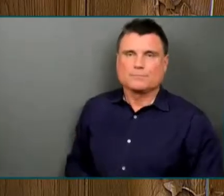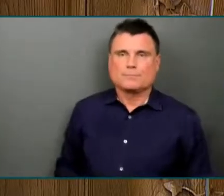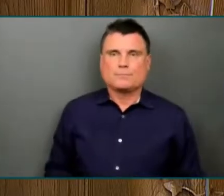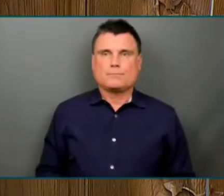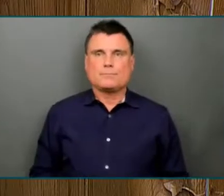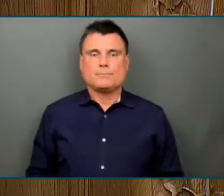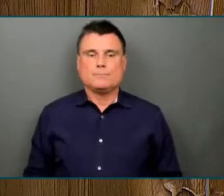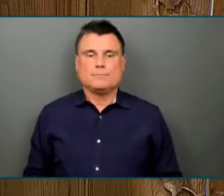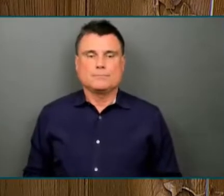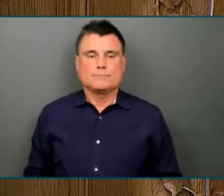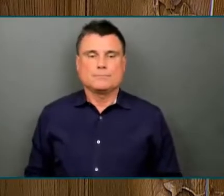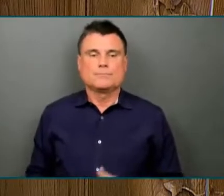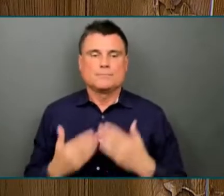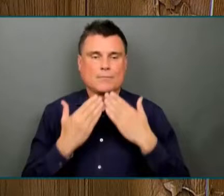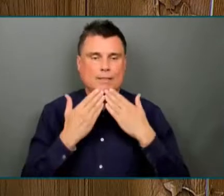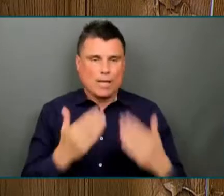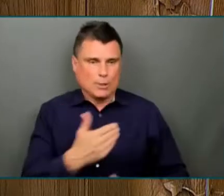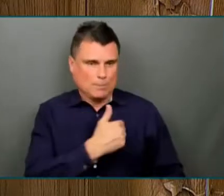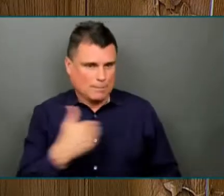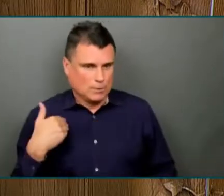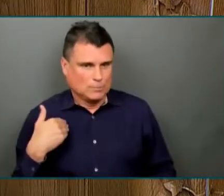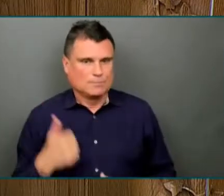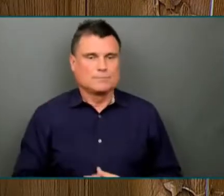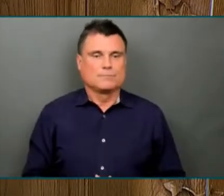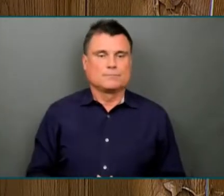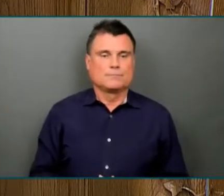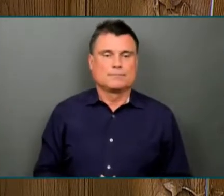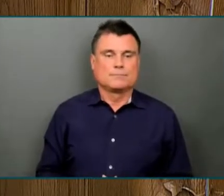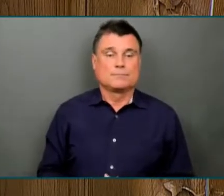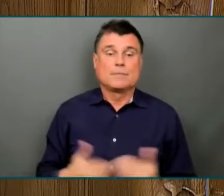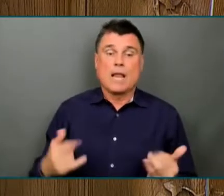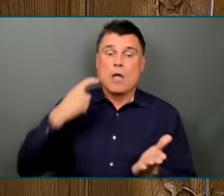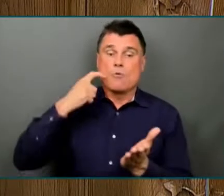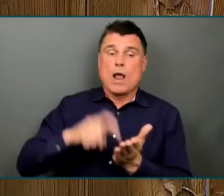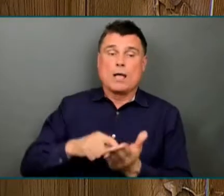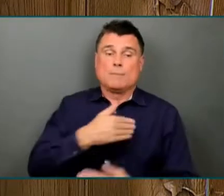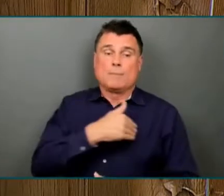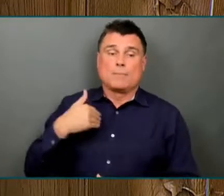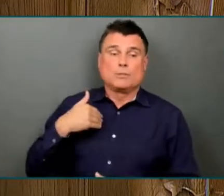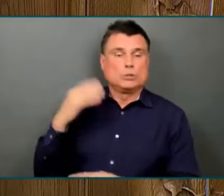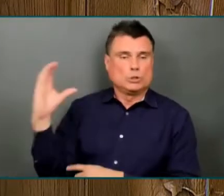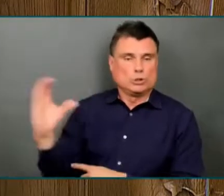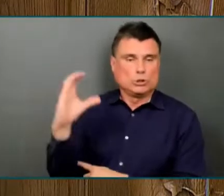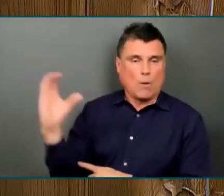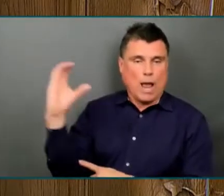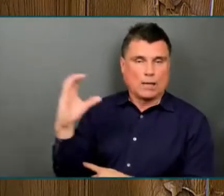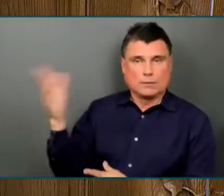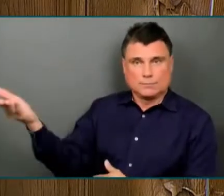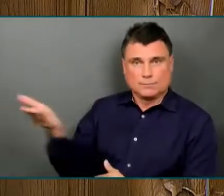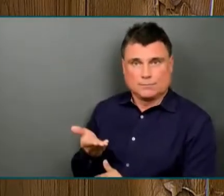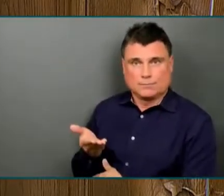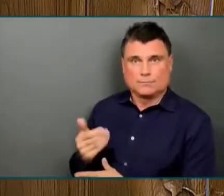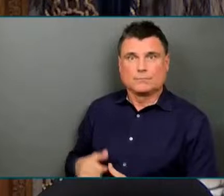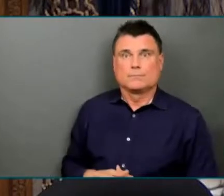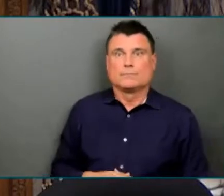Recognizing the Member for Chilliwack. Parliamentary Secretary.